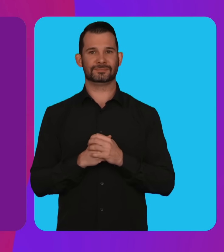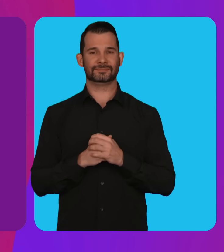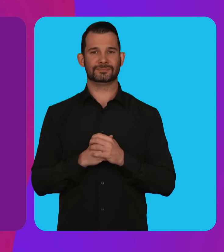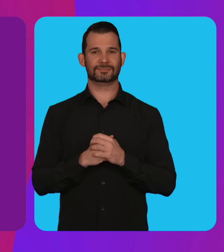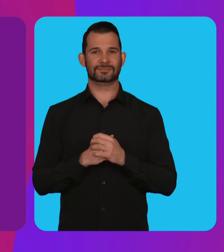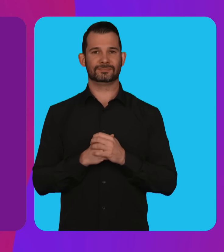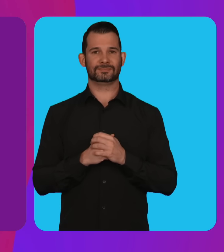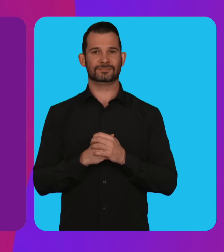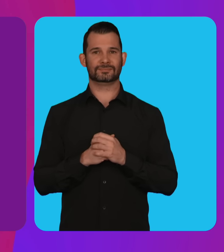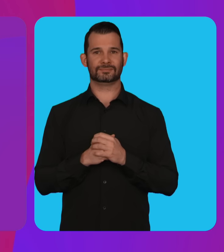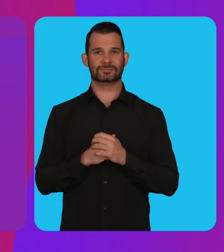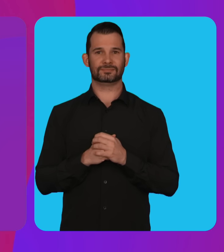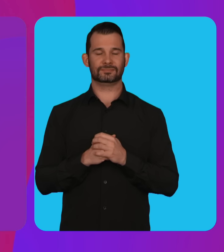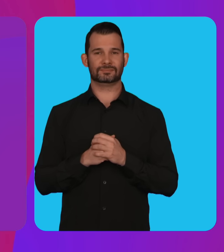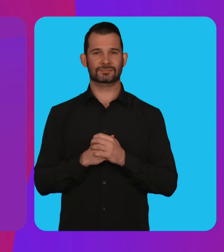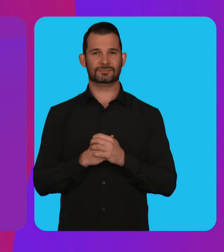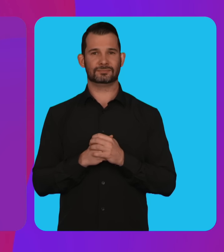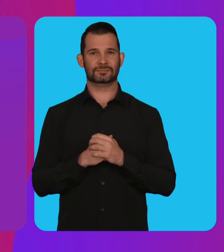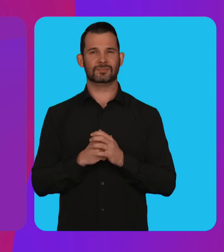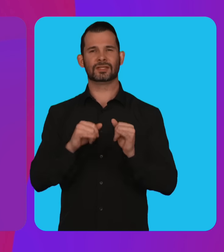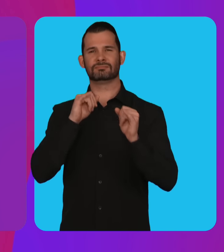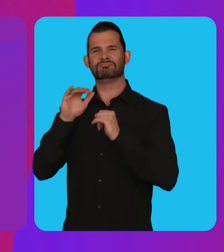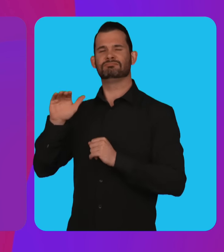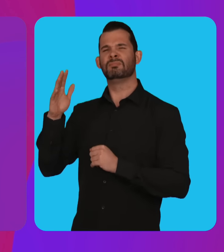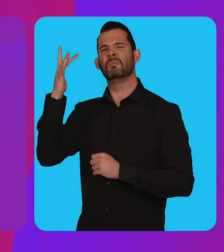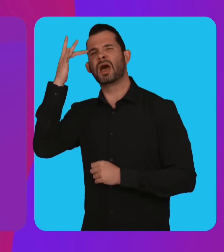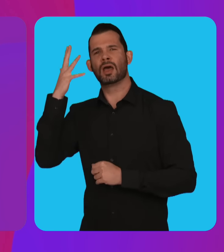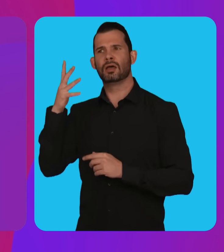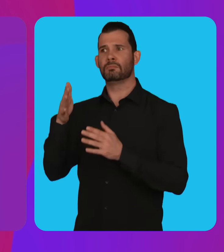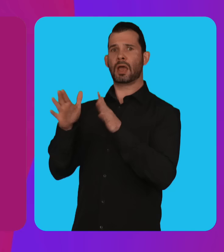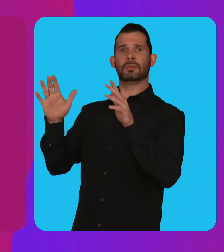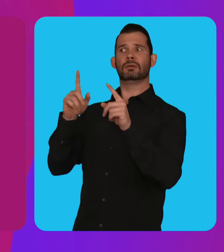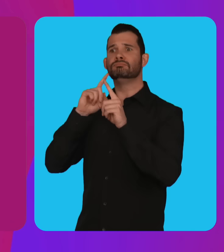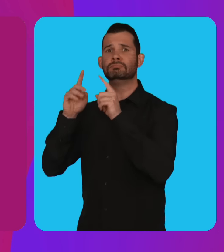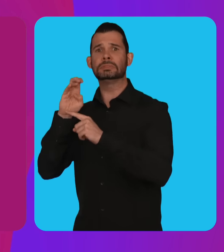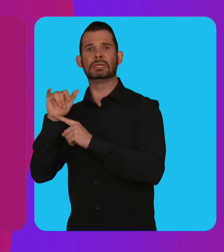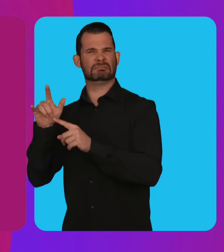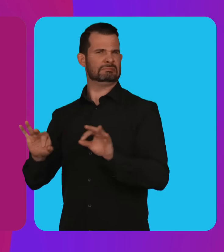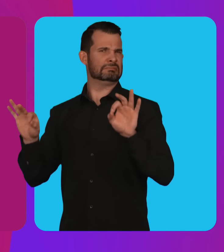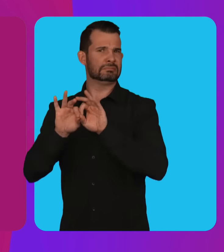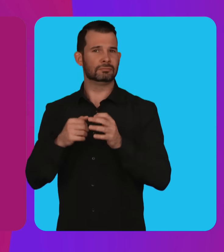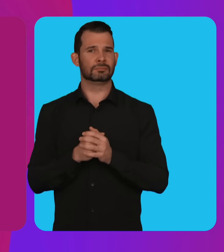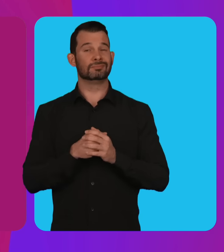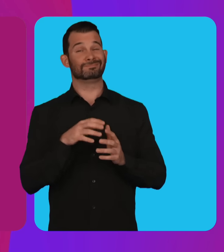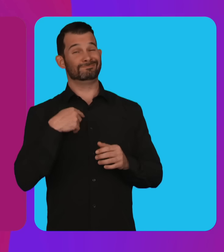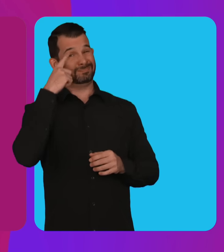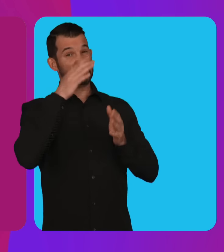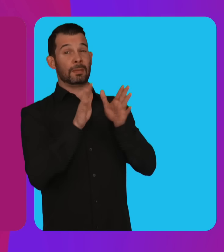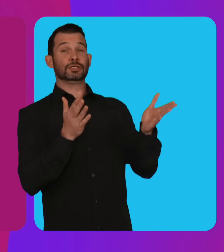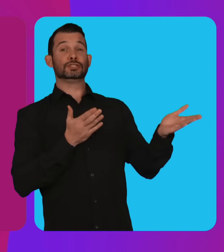[GLISS] [Interviewer] Why does public media matter? I think public service media has actually